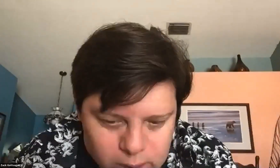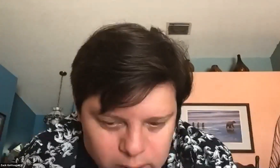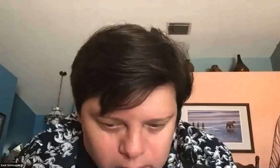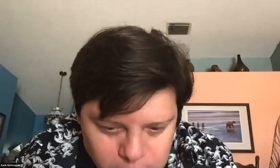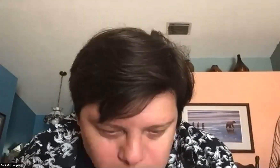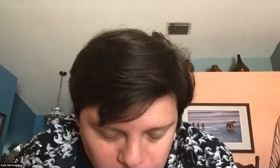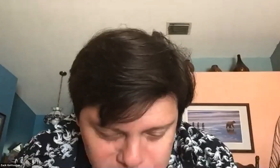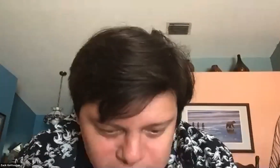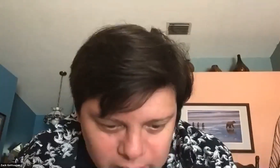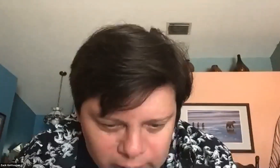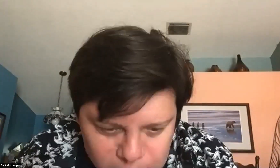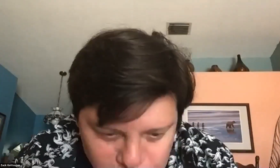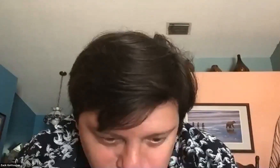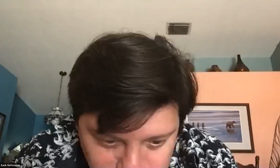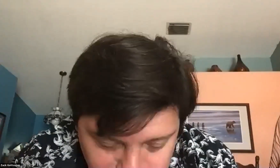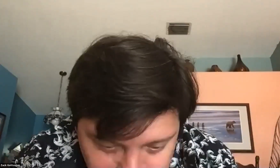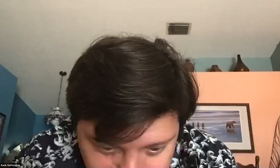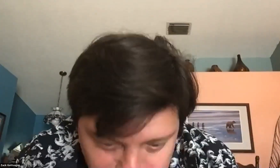led and ADA lawsuit against so all children